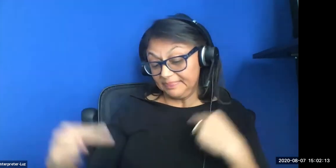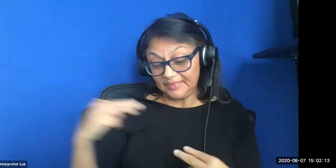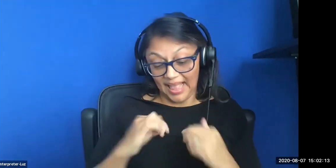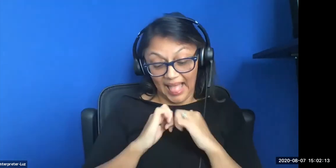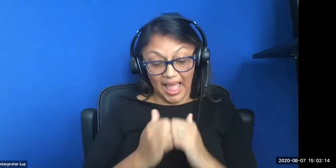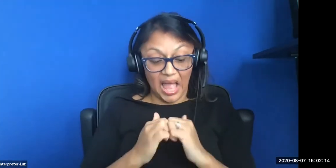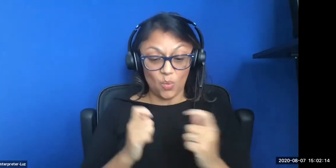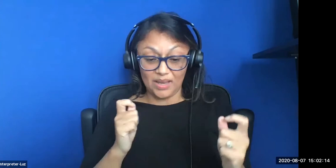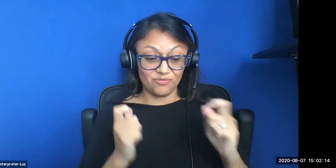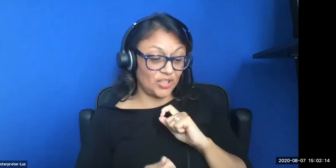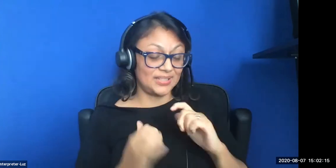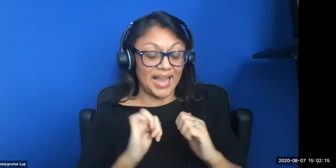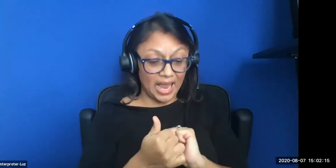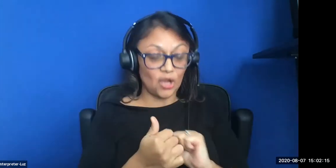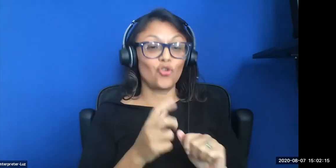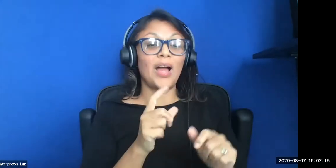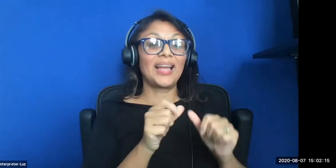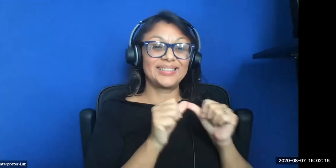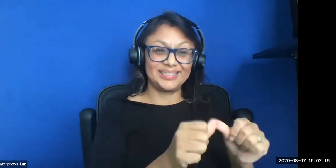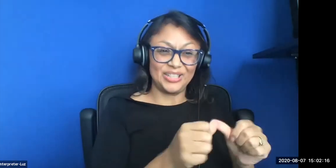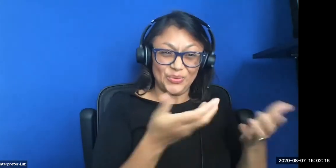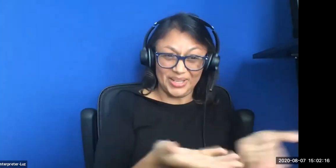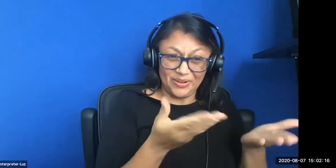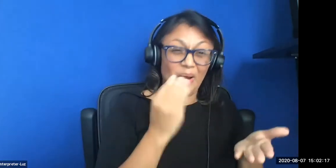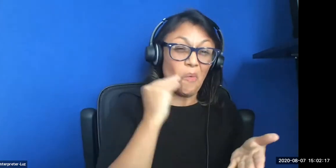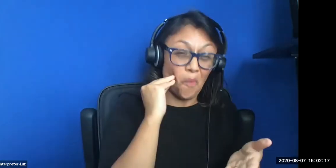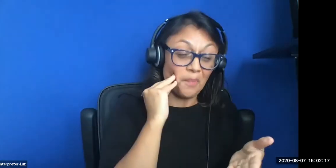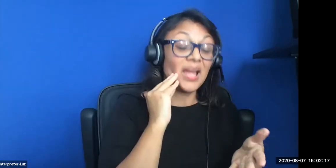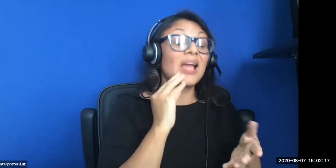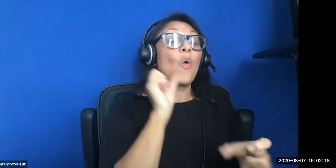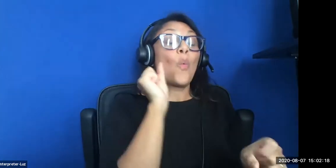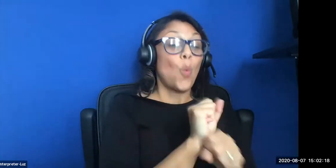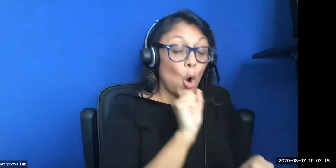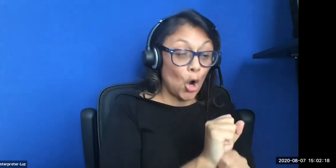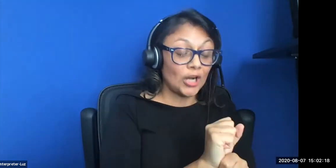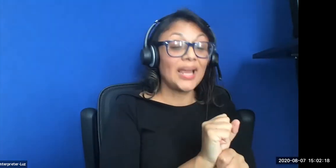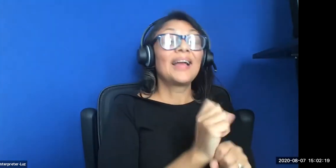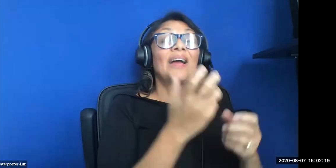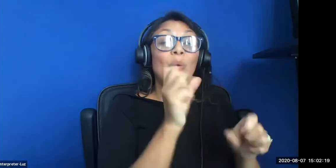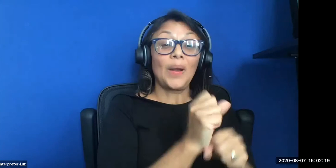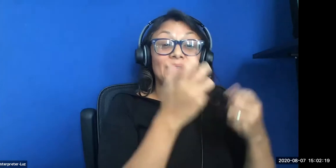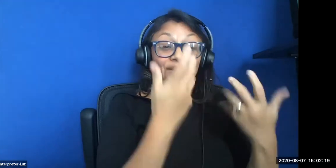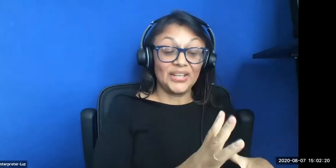Channelle Charest: In and out of work and still make space to be creative still make space to think through hard problems and just make space to like breathe.